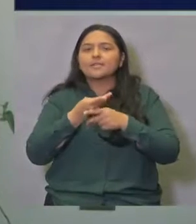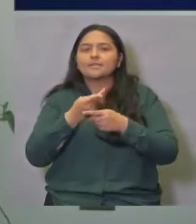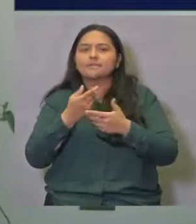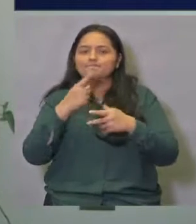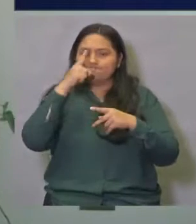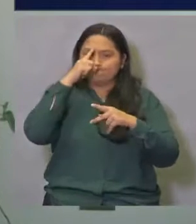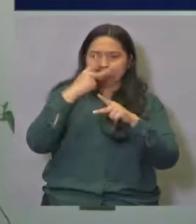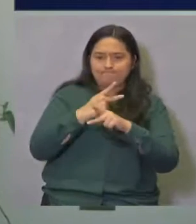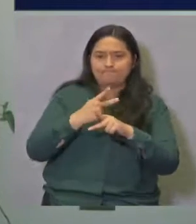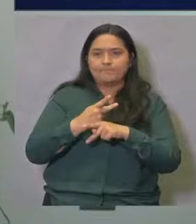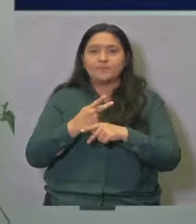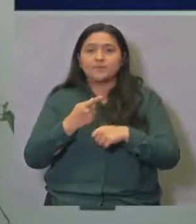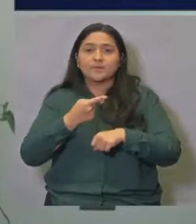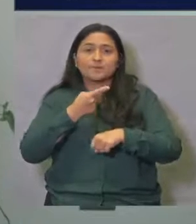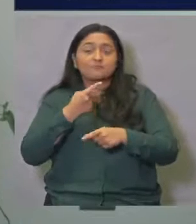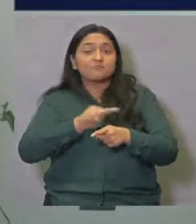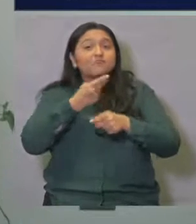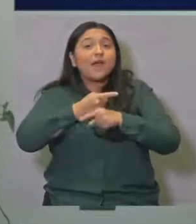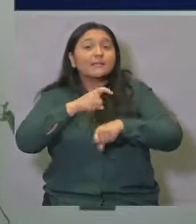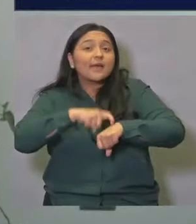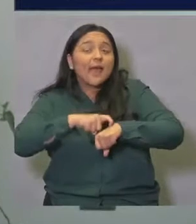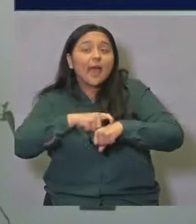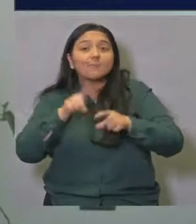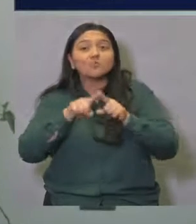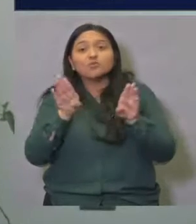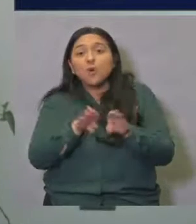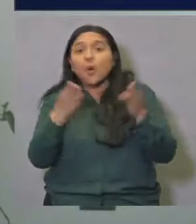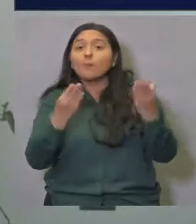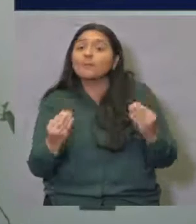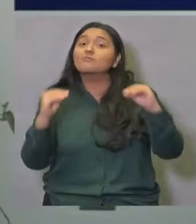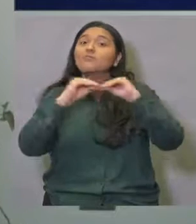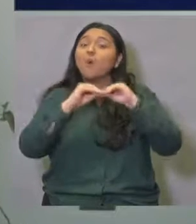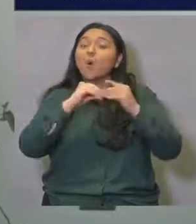ARE LOOKING CAREFULLY AT